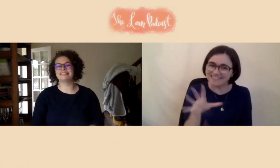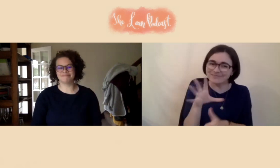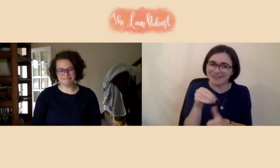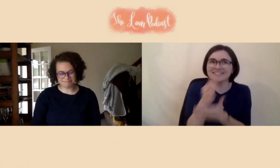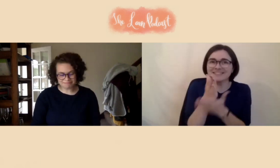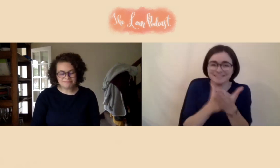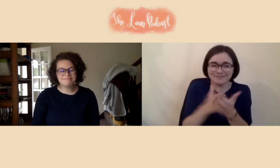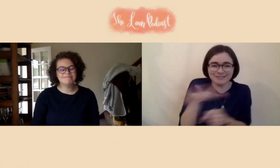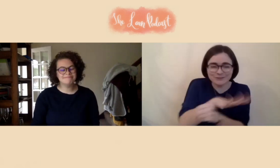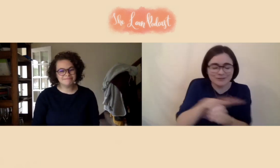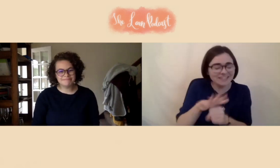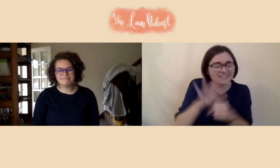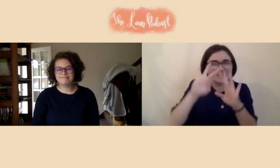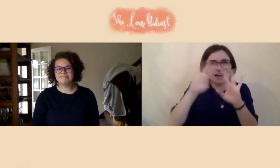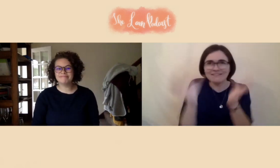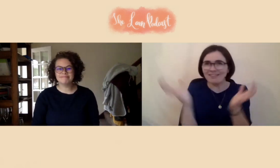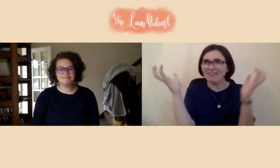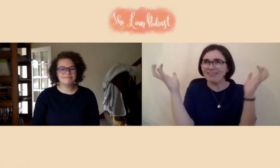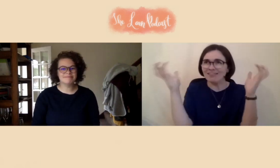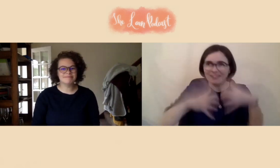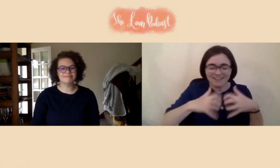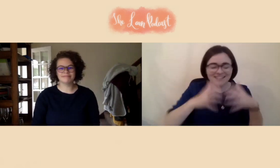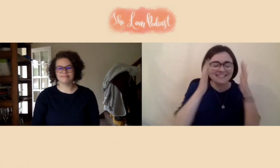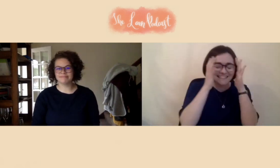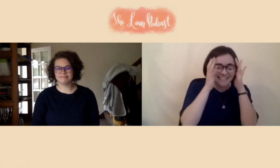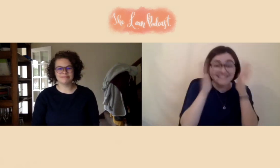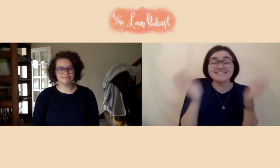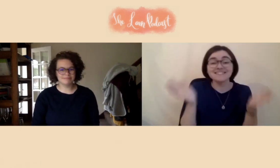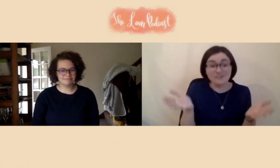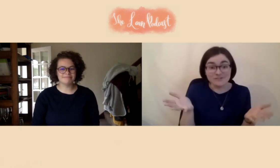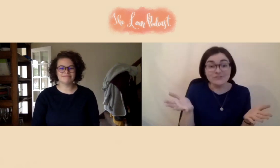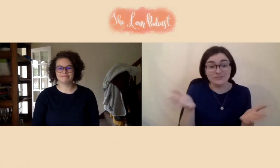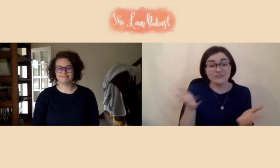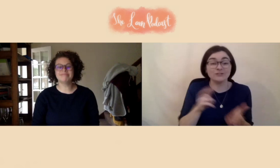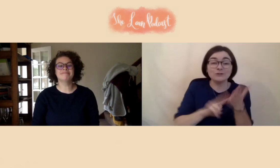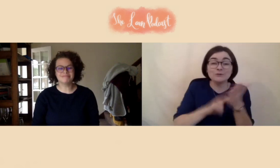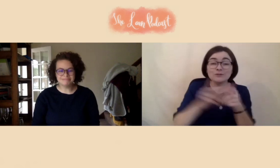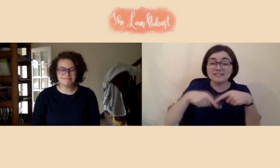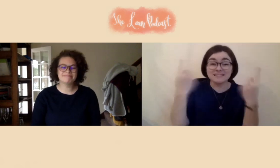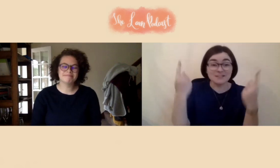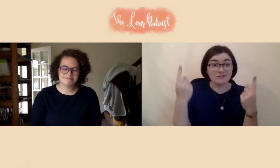and your wifi decides to not cooperate, using different platforms,